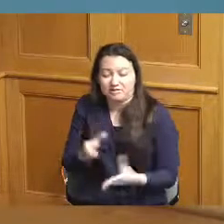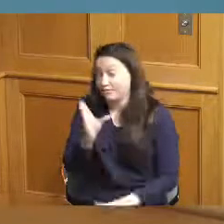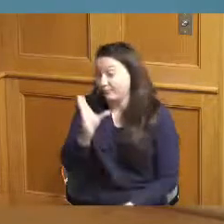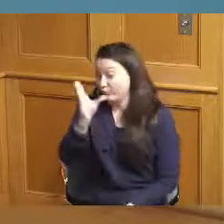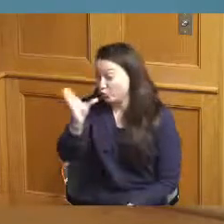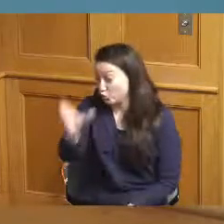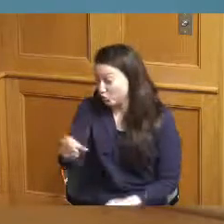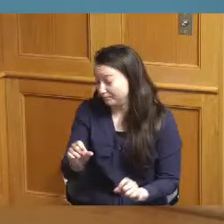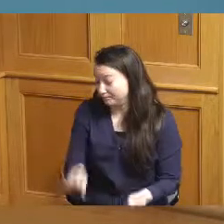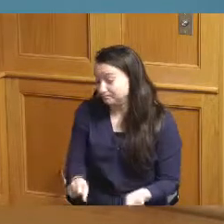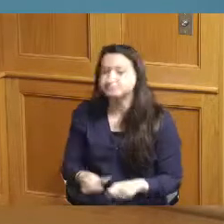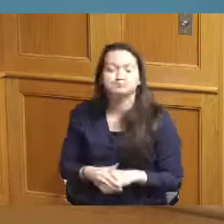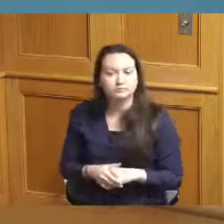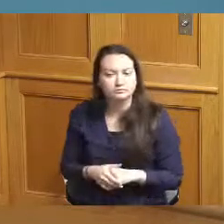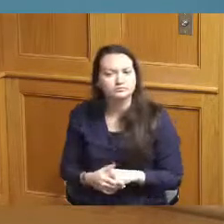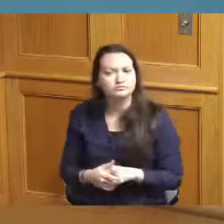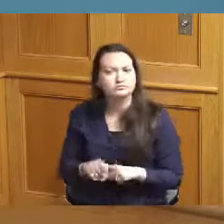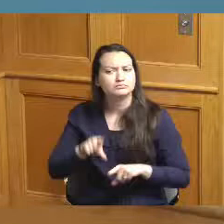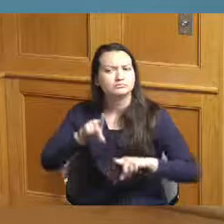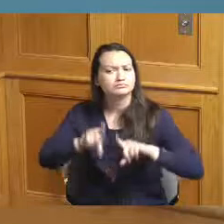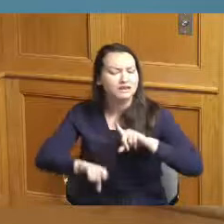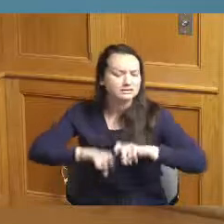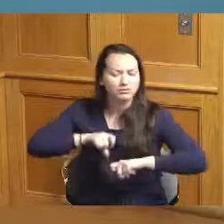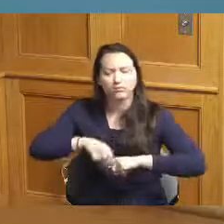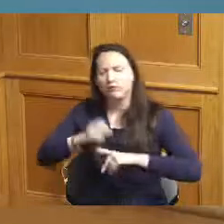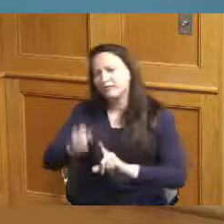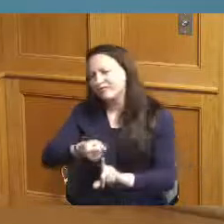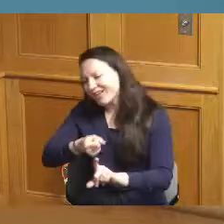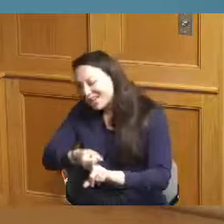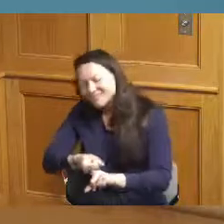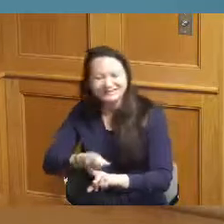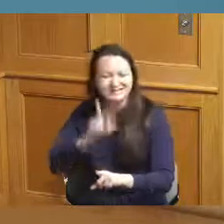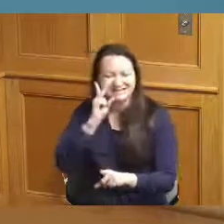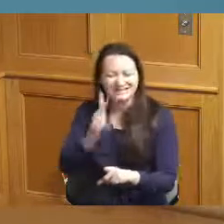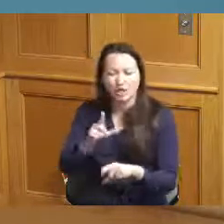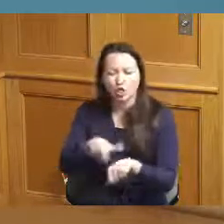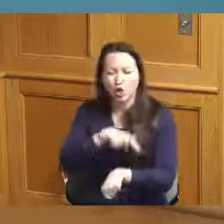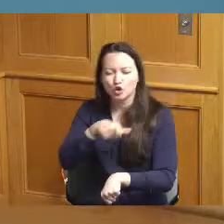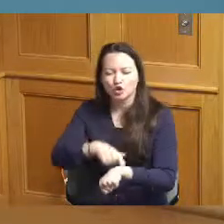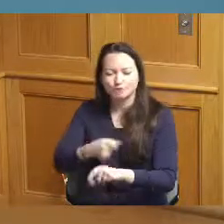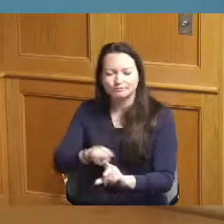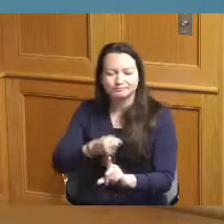we were asking about kind of the effects we're starting to seeing long-term effects of those who